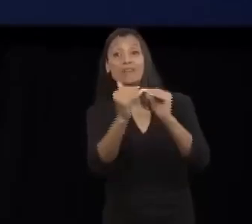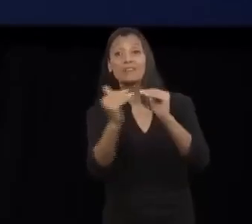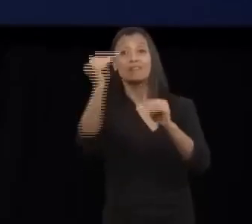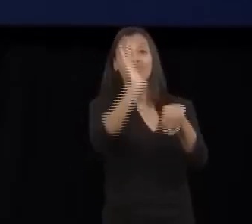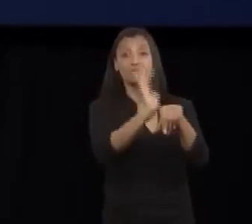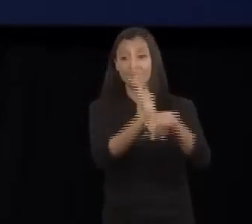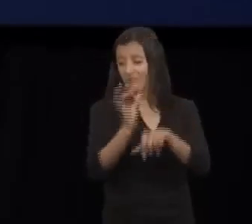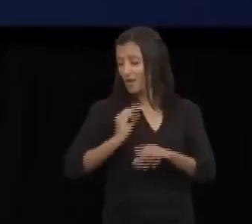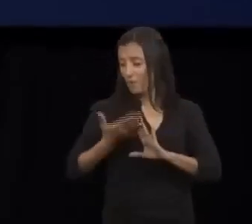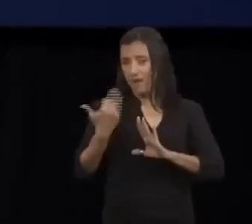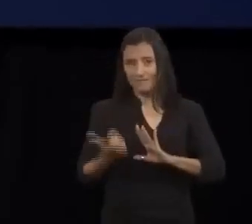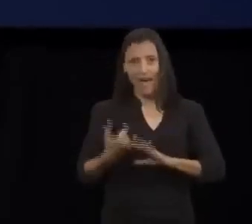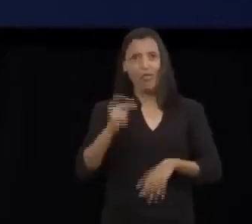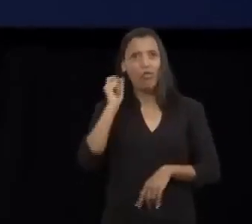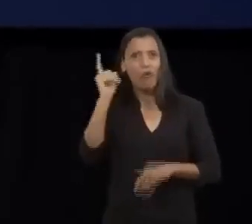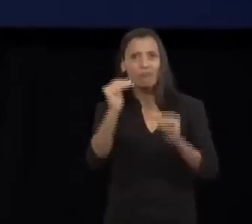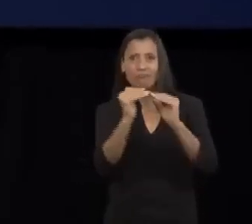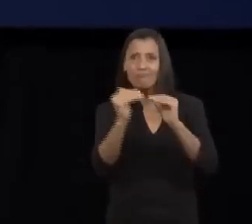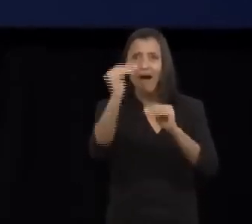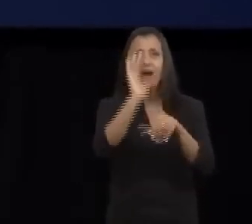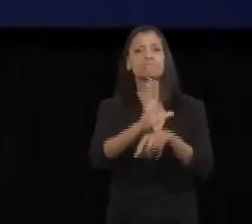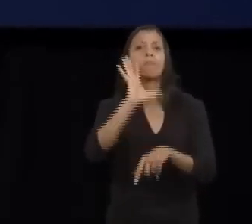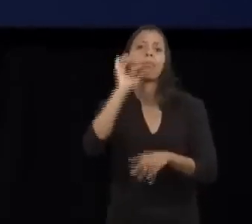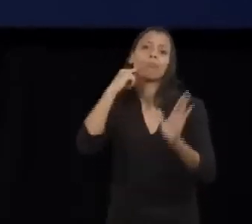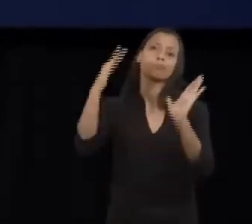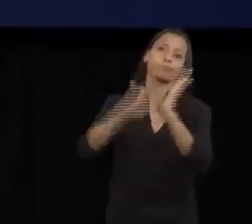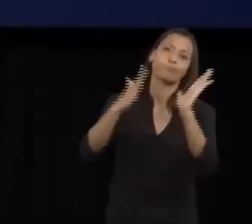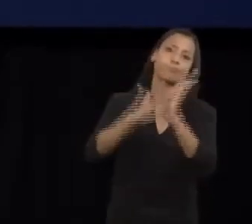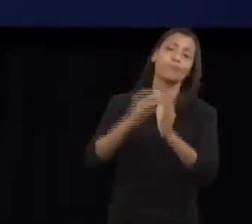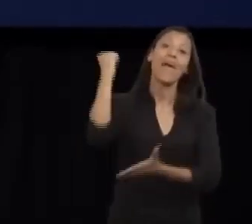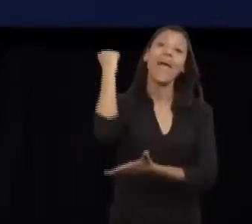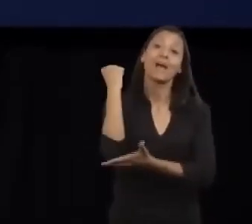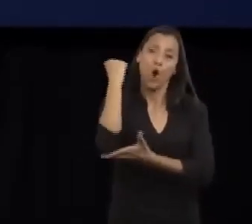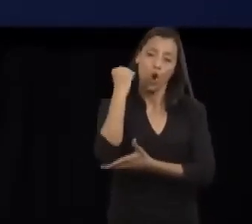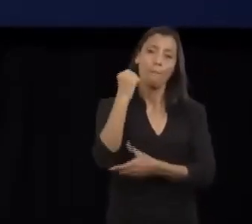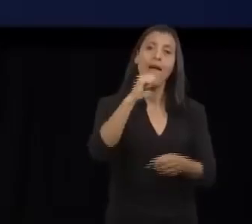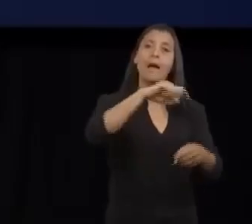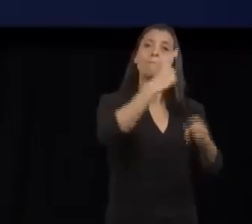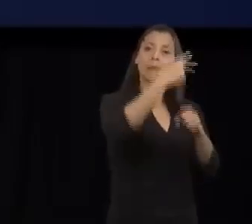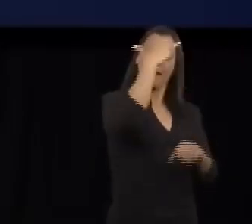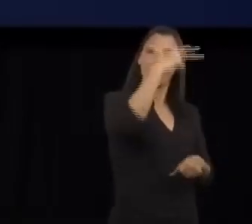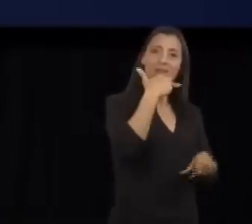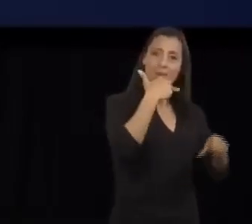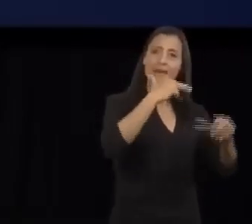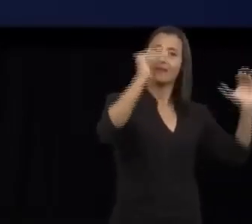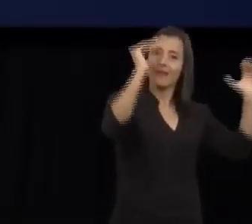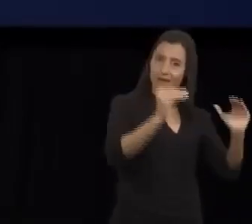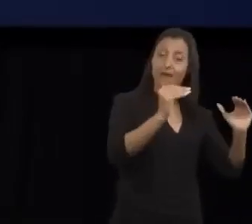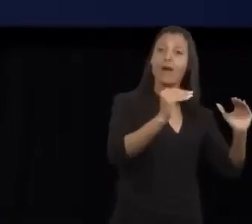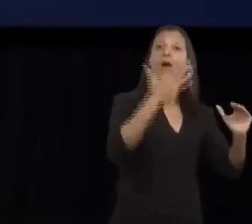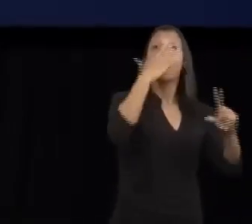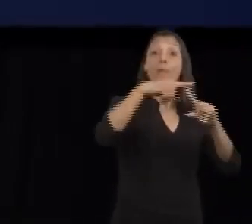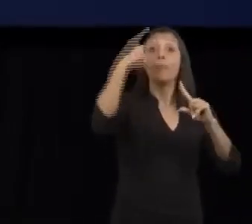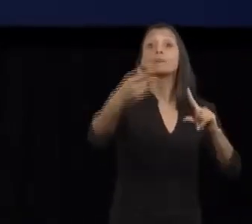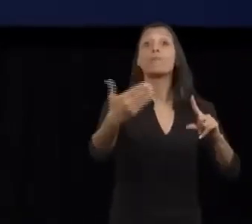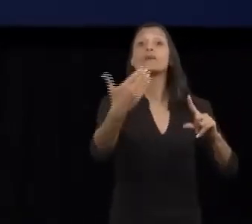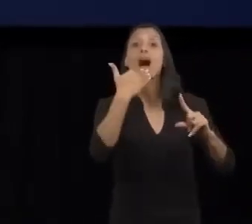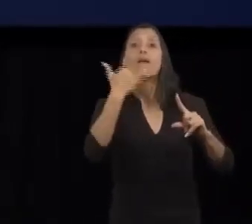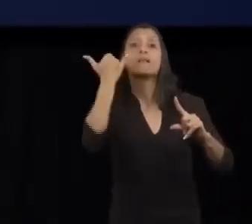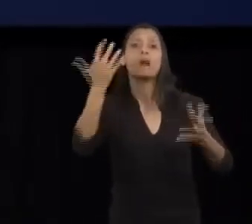That is, the economy collapsed during the first quarter and from April it began to expand.